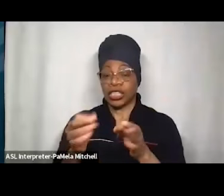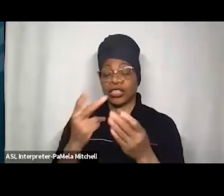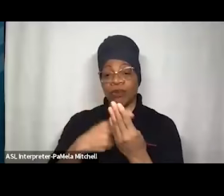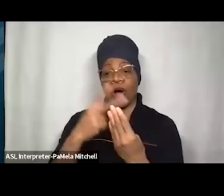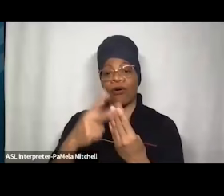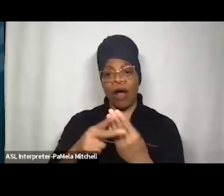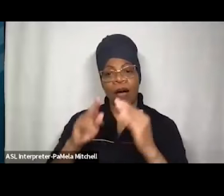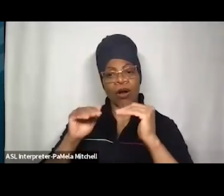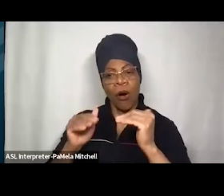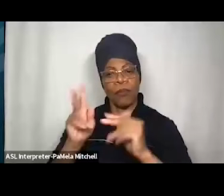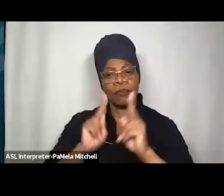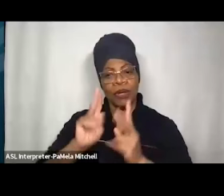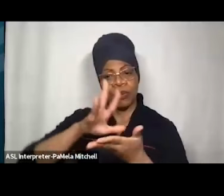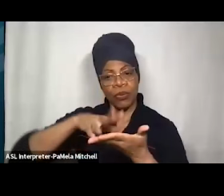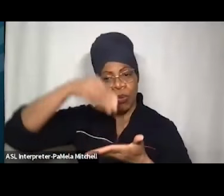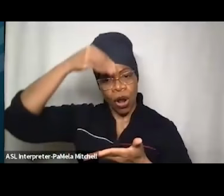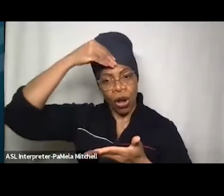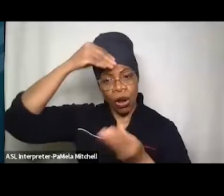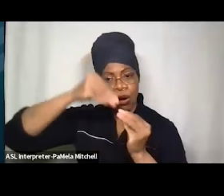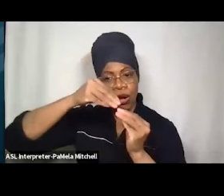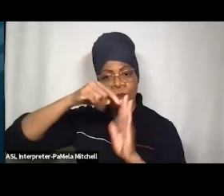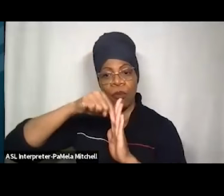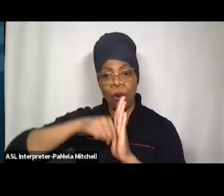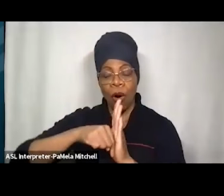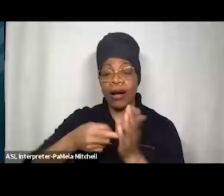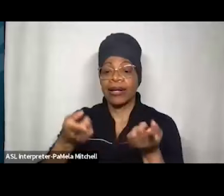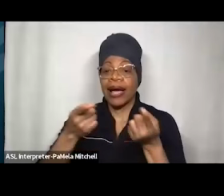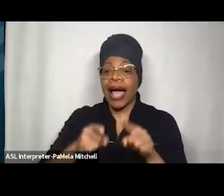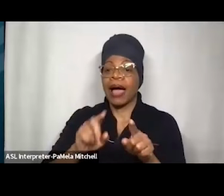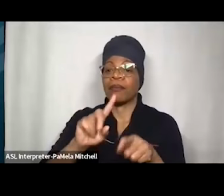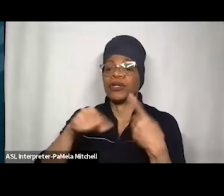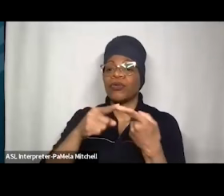And that will take place January 29th at 2:00 PM Eastern. So we hope to see there.